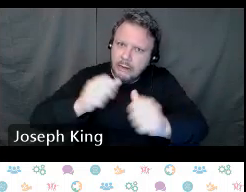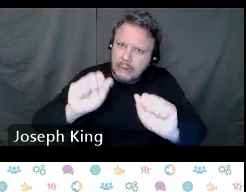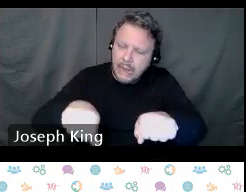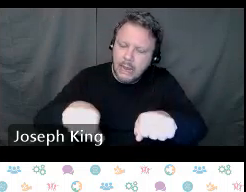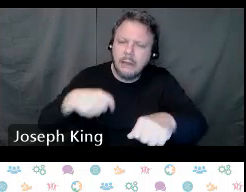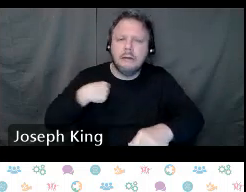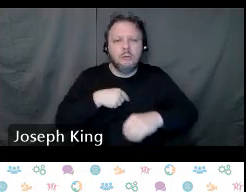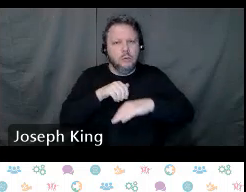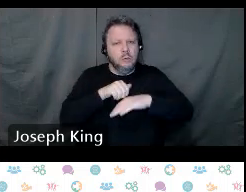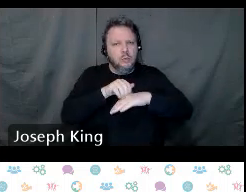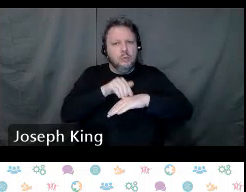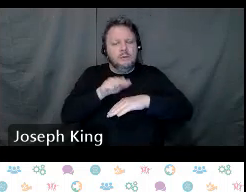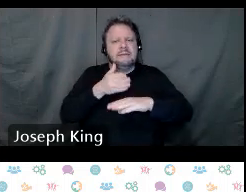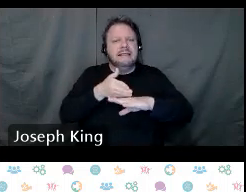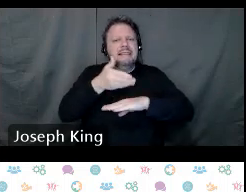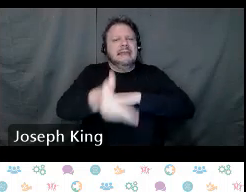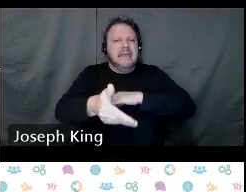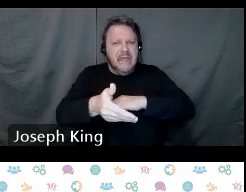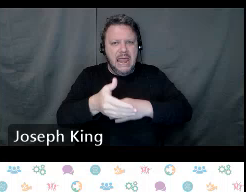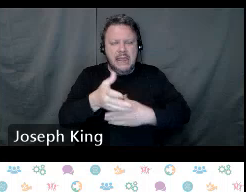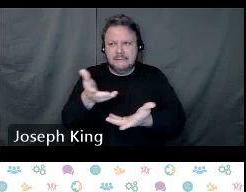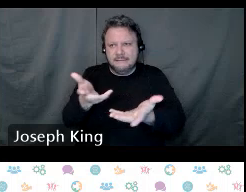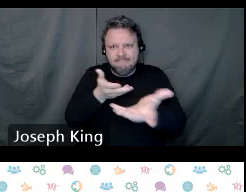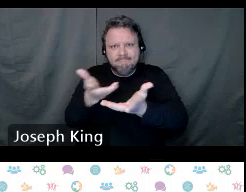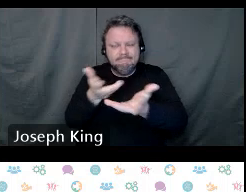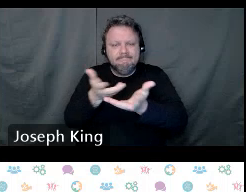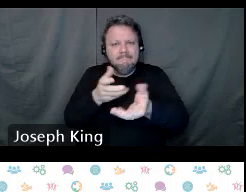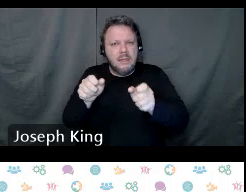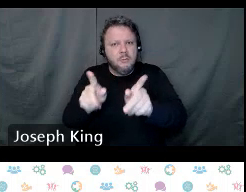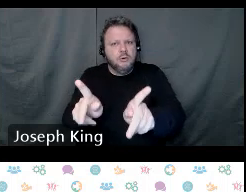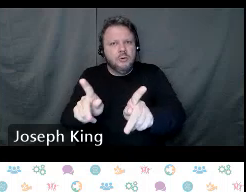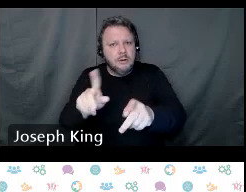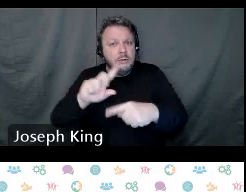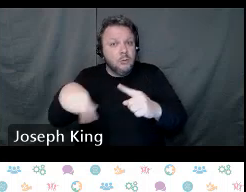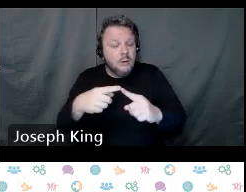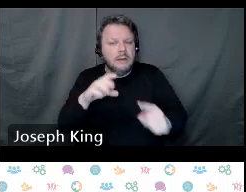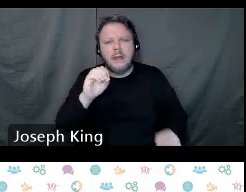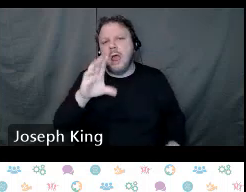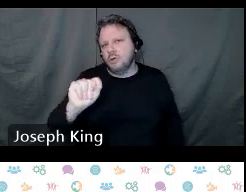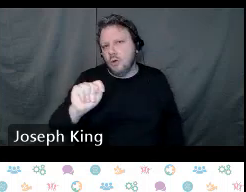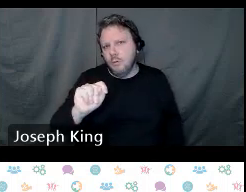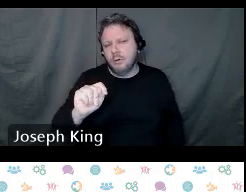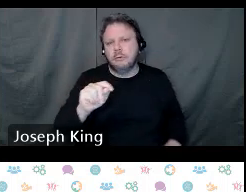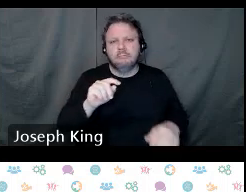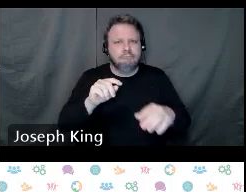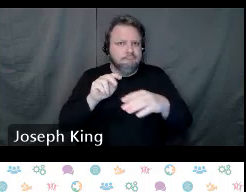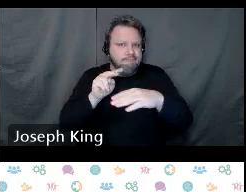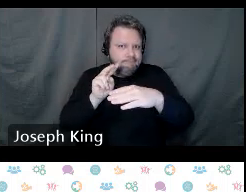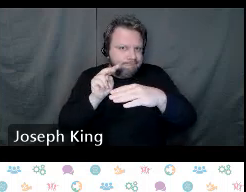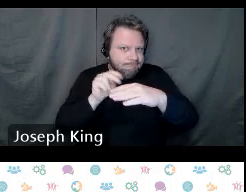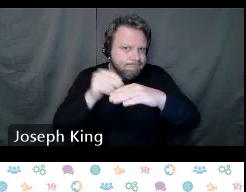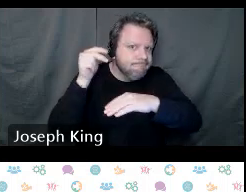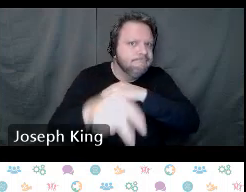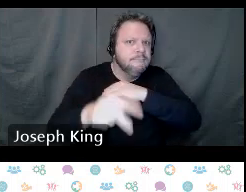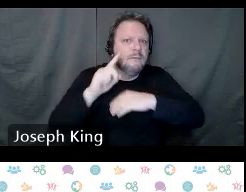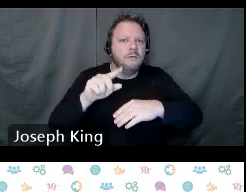We'll be sending out the next round of engagement opportunities in October in advance of our next quarterly meeting.